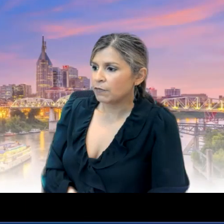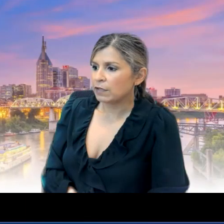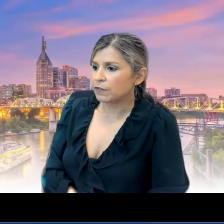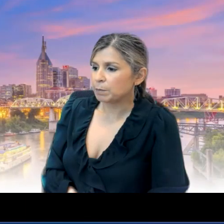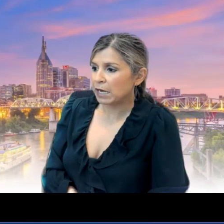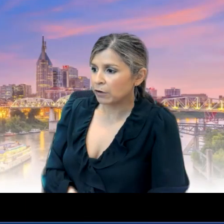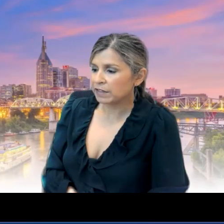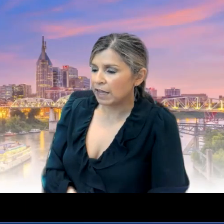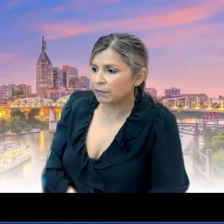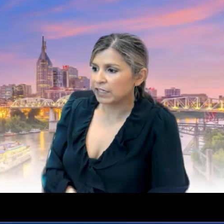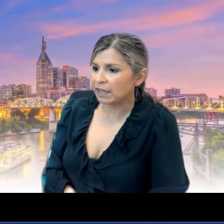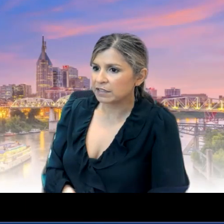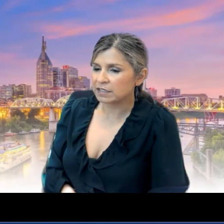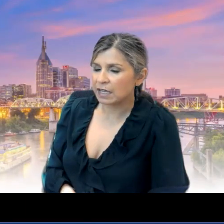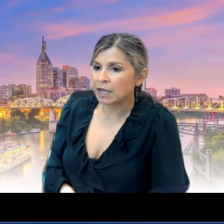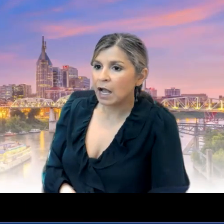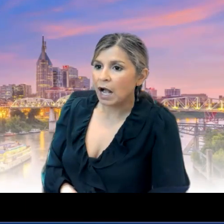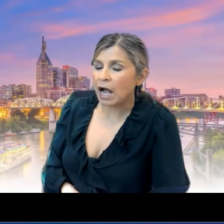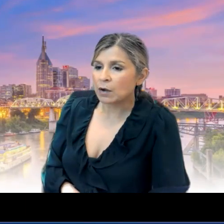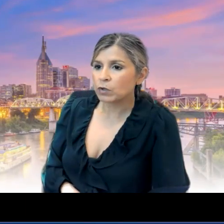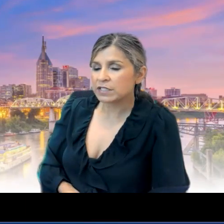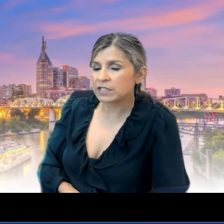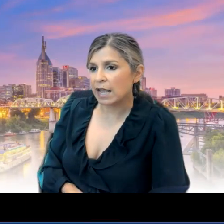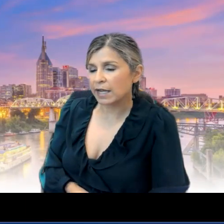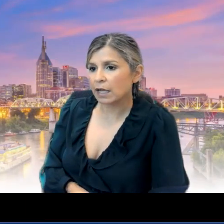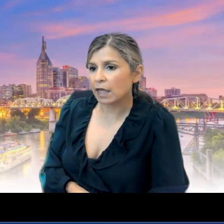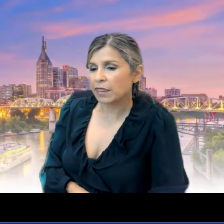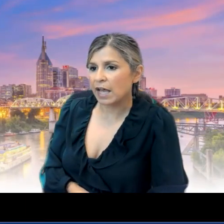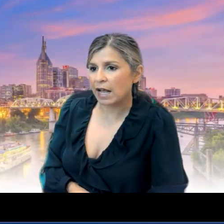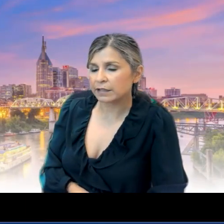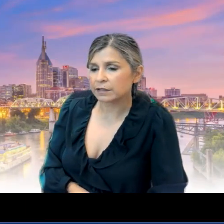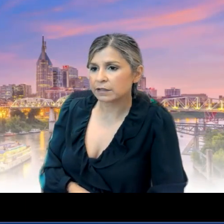Even if his parents have the SSN? I would say that.